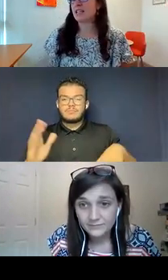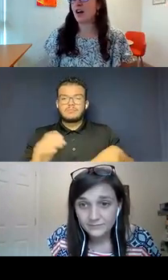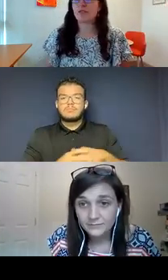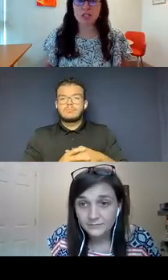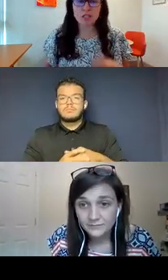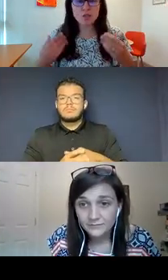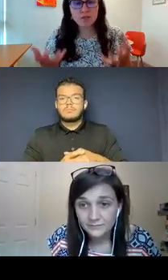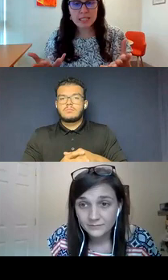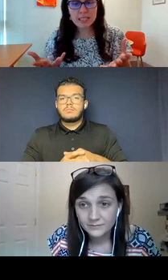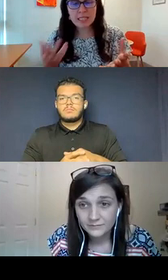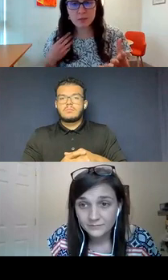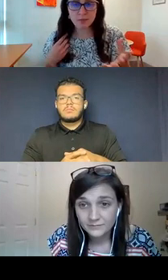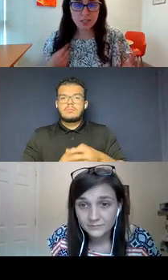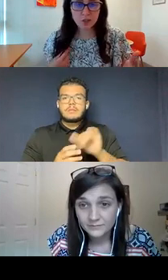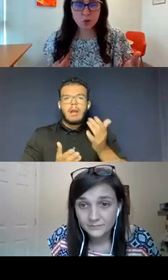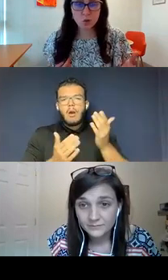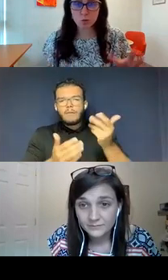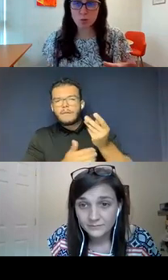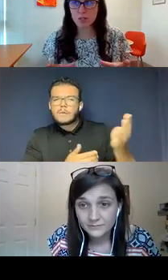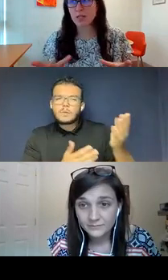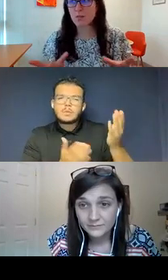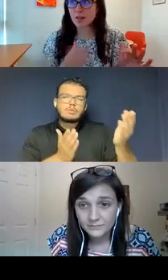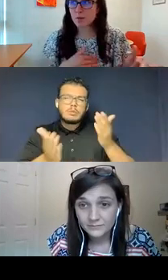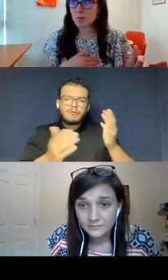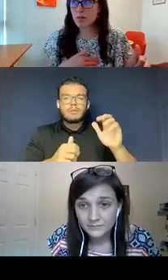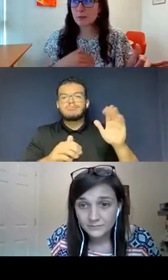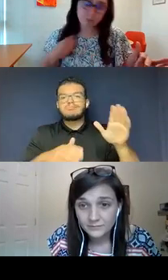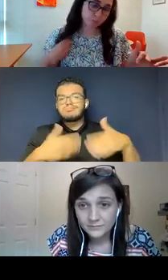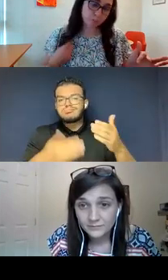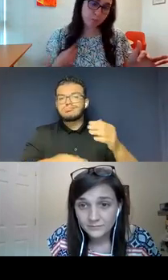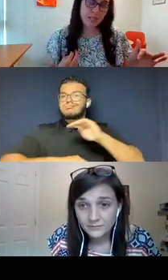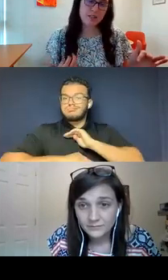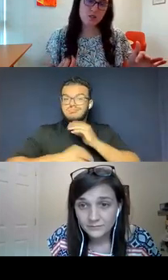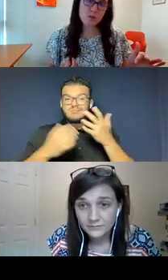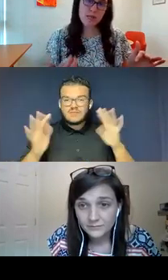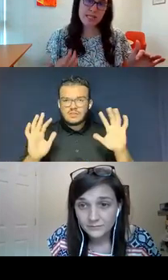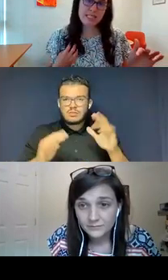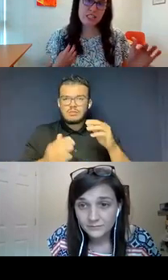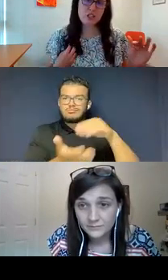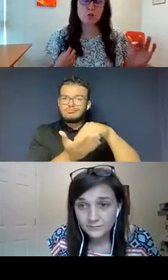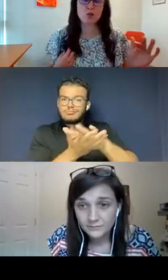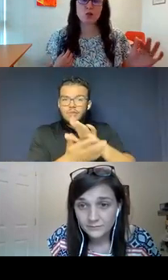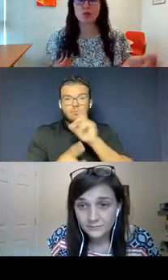and offered some services, provided those, reported them on that report, if you continued